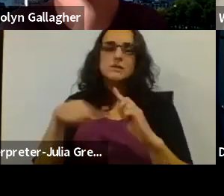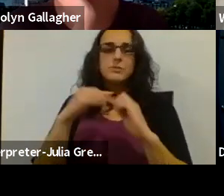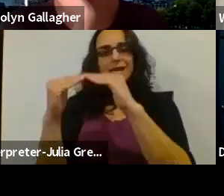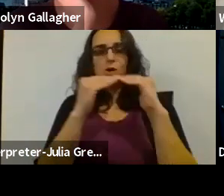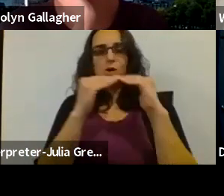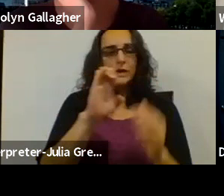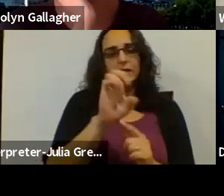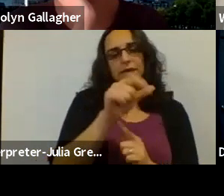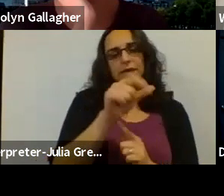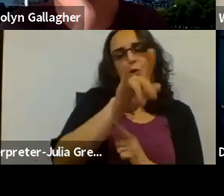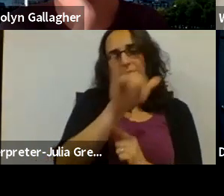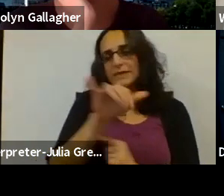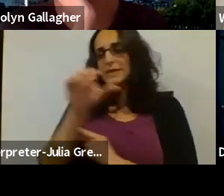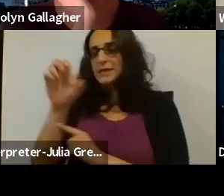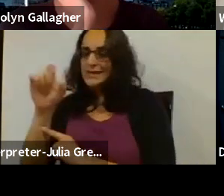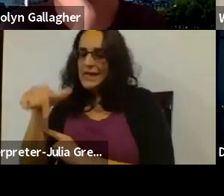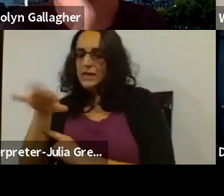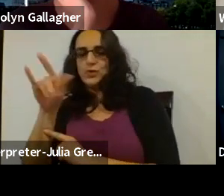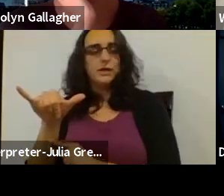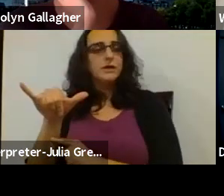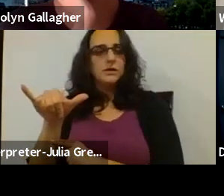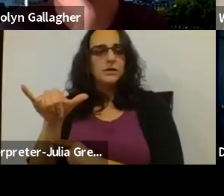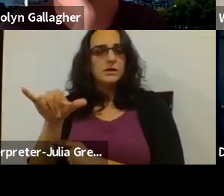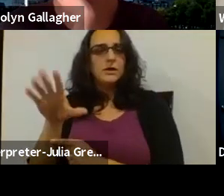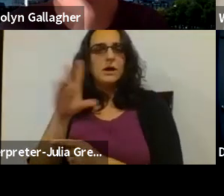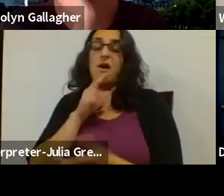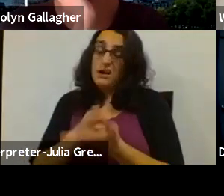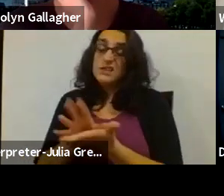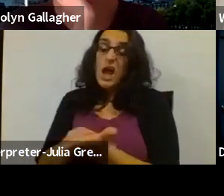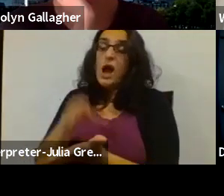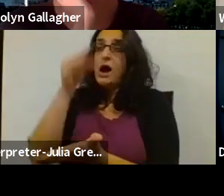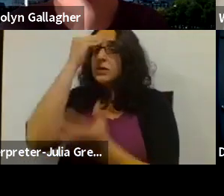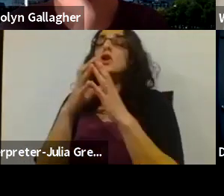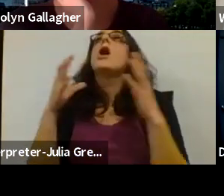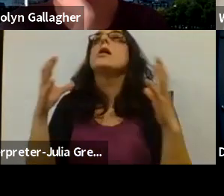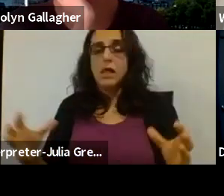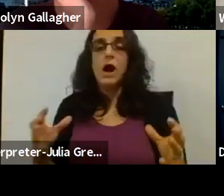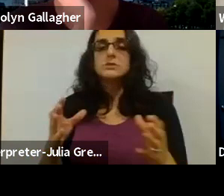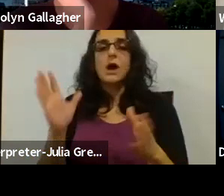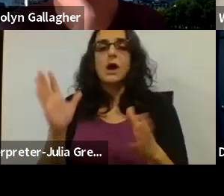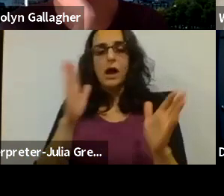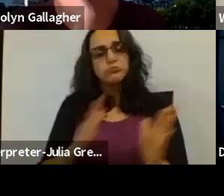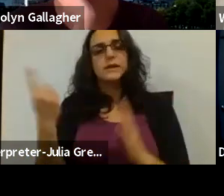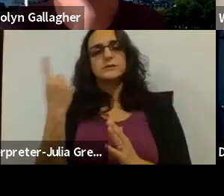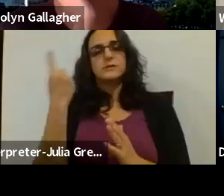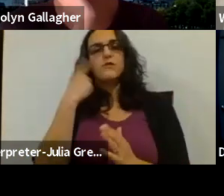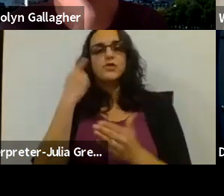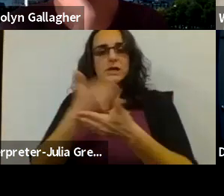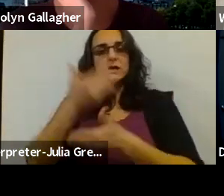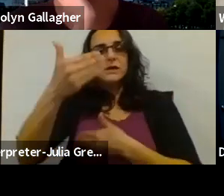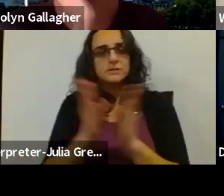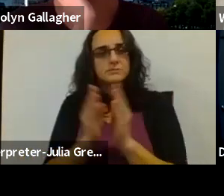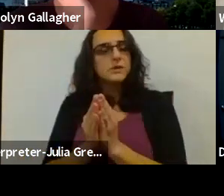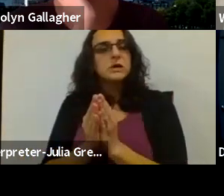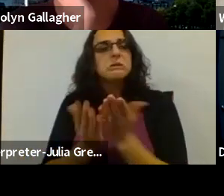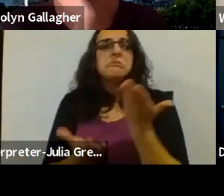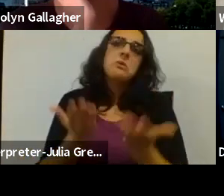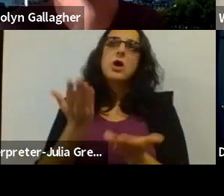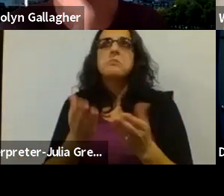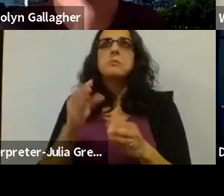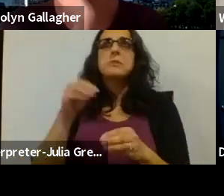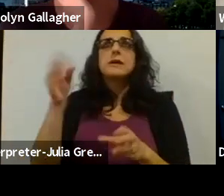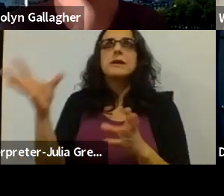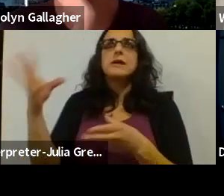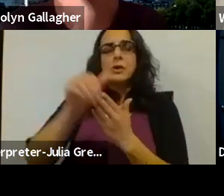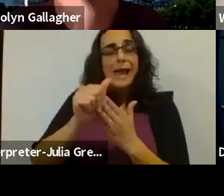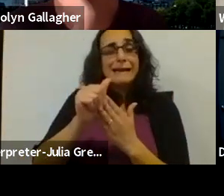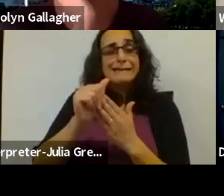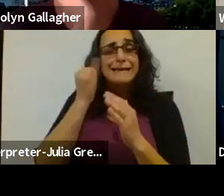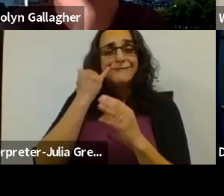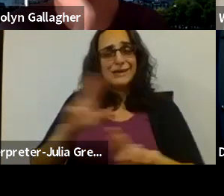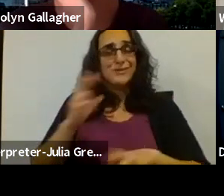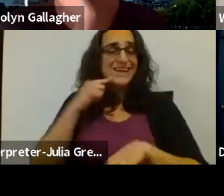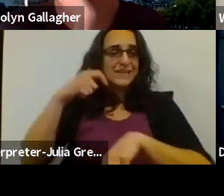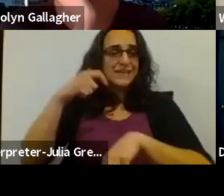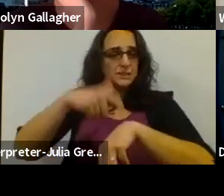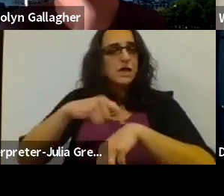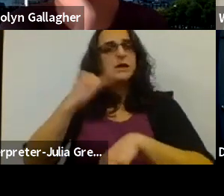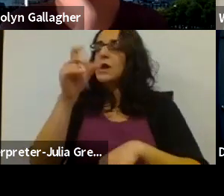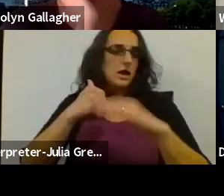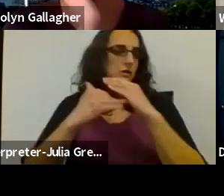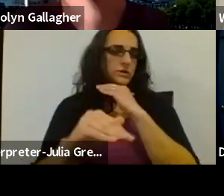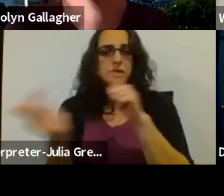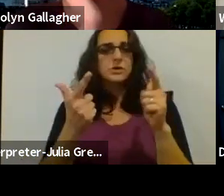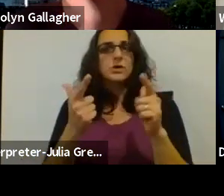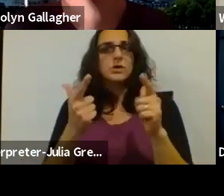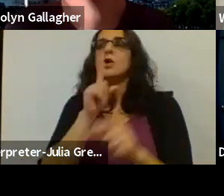Kathleen Stern: And quite honestly, I learned quite a bit, so I'll be putting together something for you for the next meeting. It'll probably be in your packet. If I get it there in time. And I'll just email it to everyone, but it was, it was really interesting.